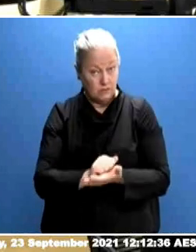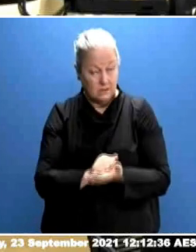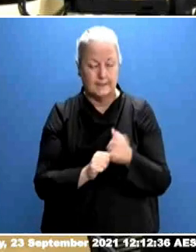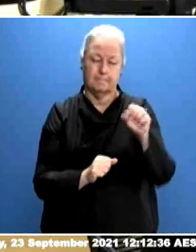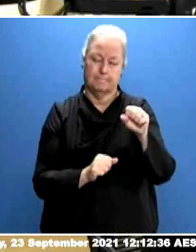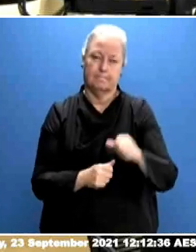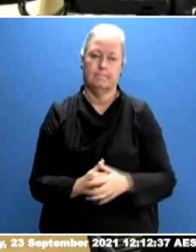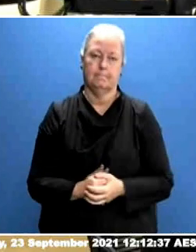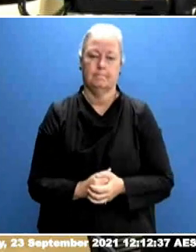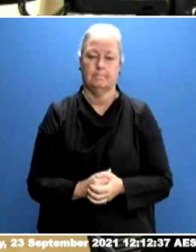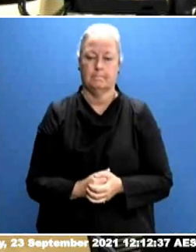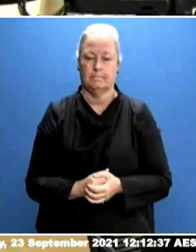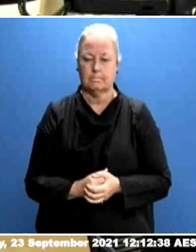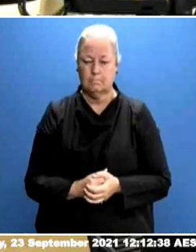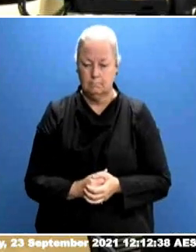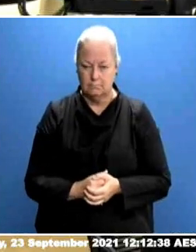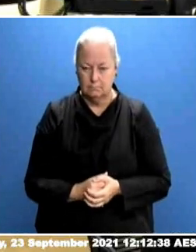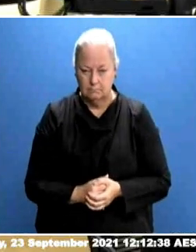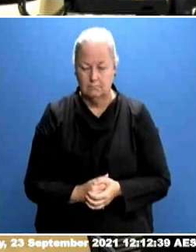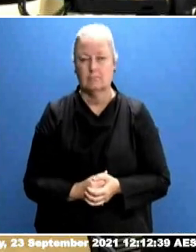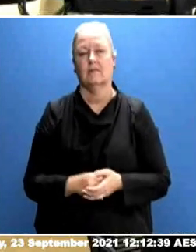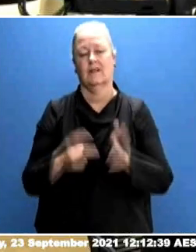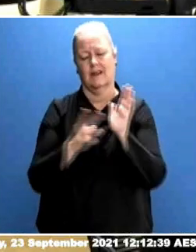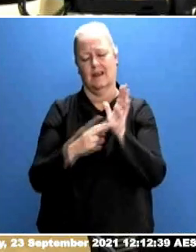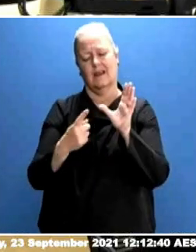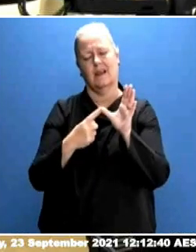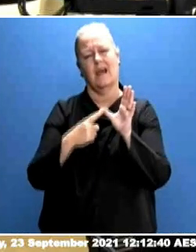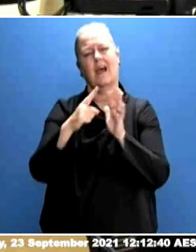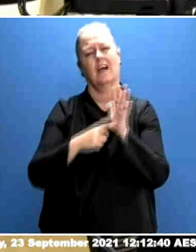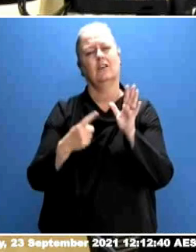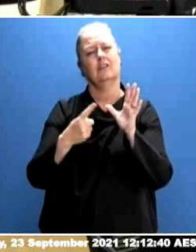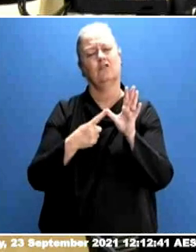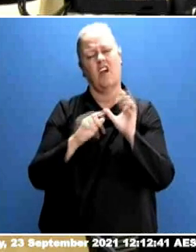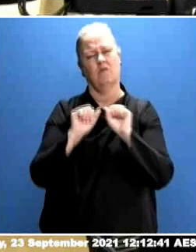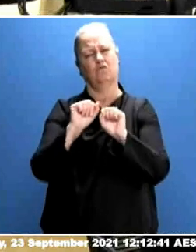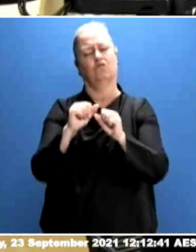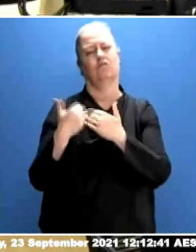Now, as part of NAAJA's role, I take it that NAAJA does,